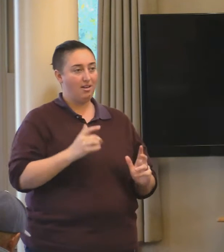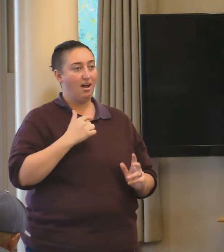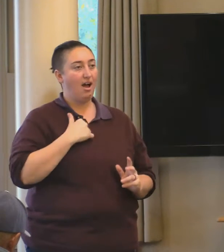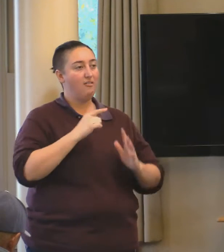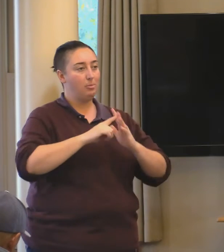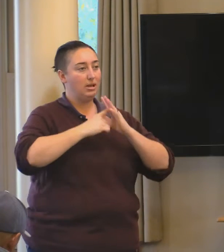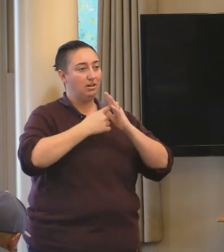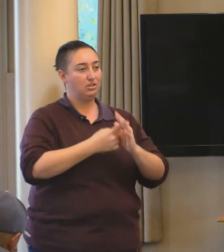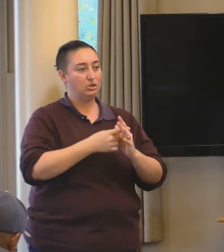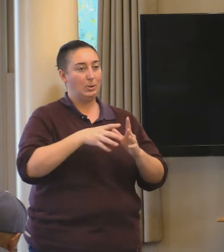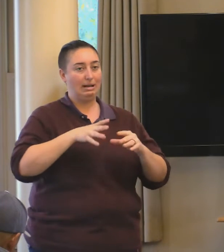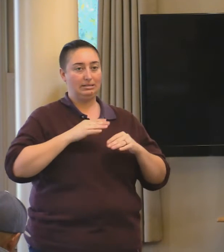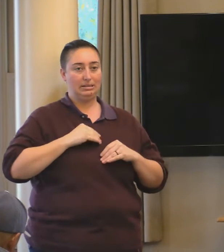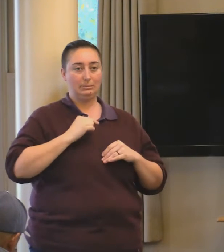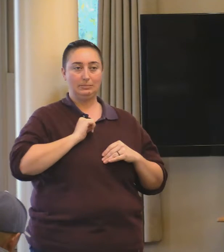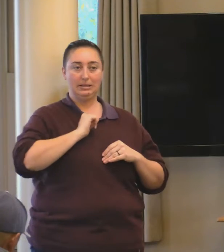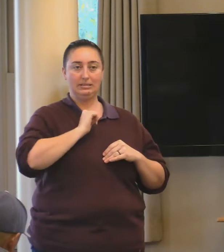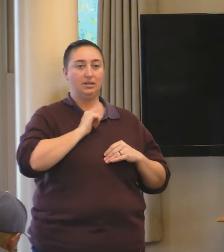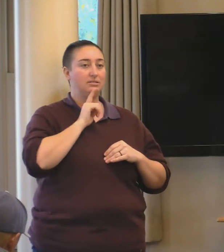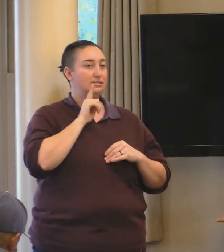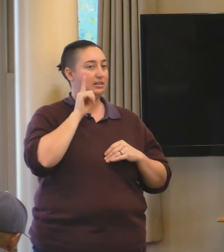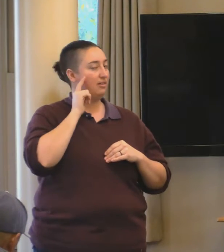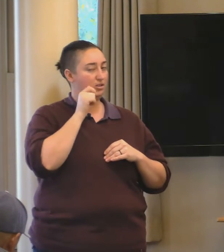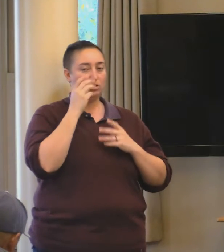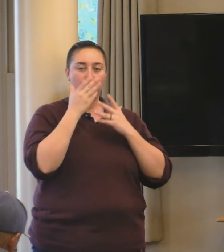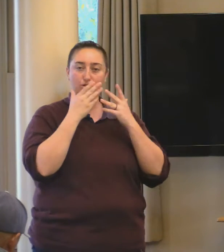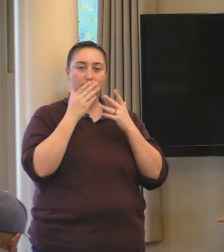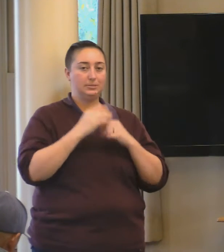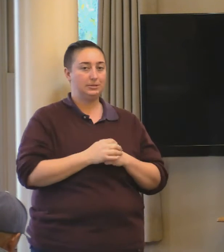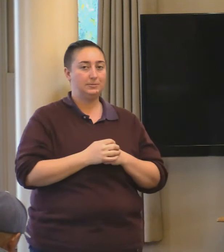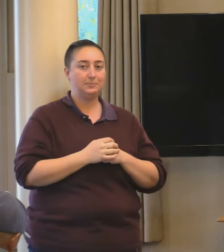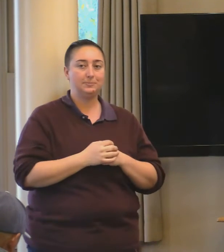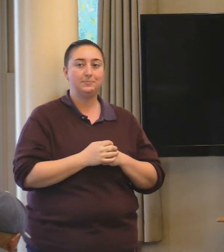In Patricia's words, already I have begun to accept being Deaf and not ashamed of it.